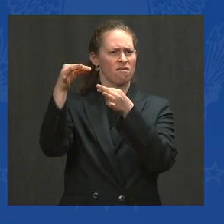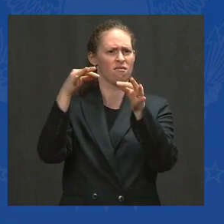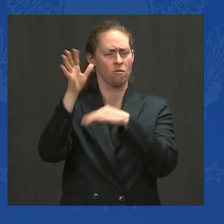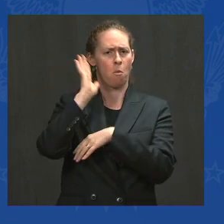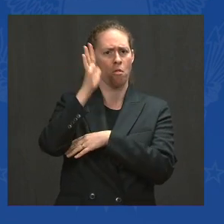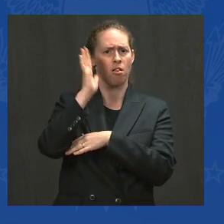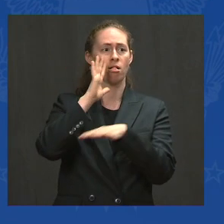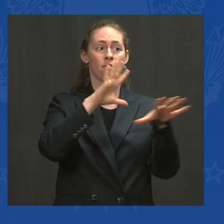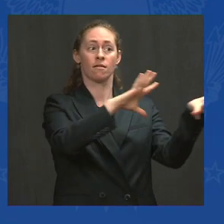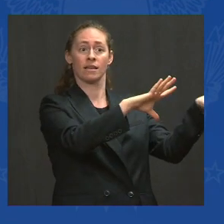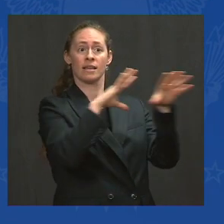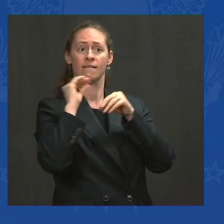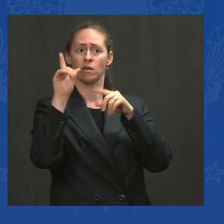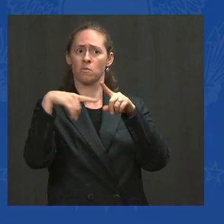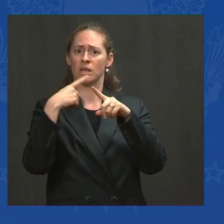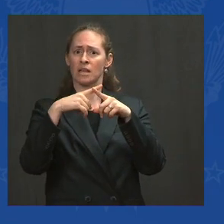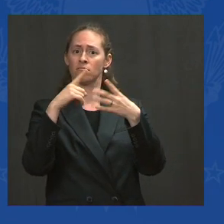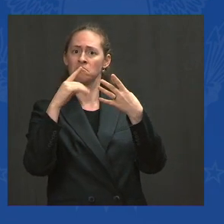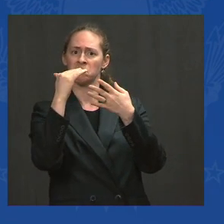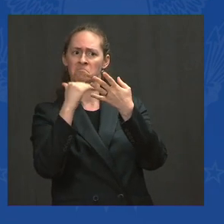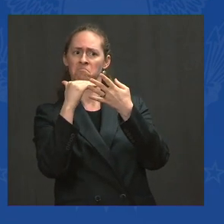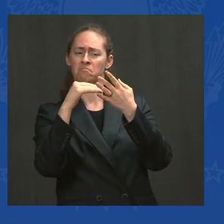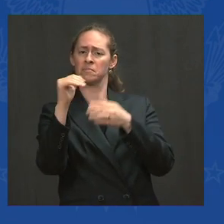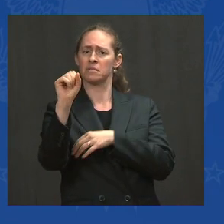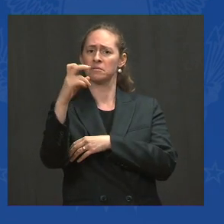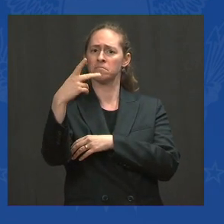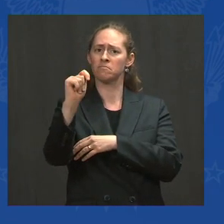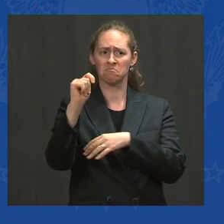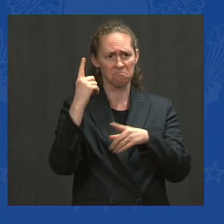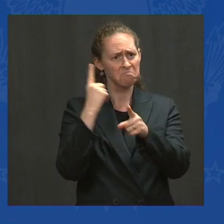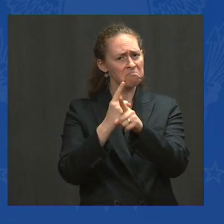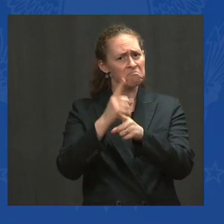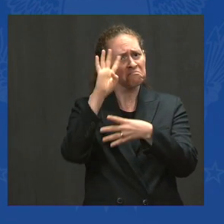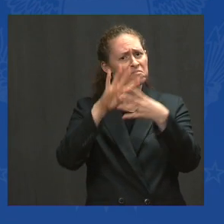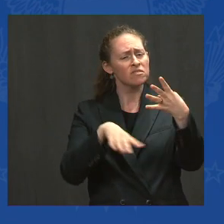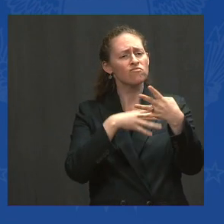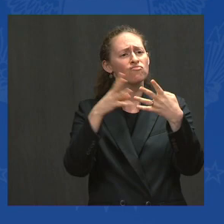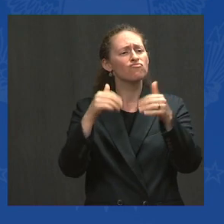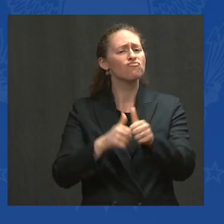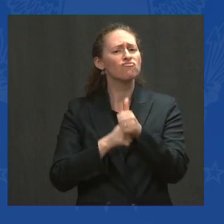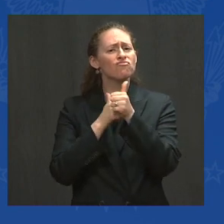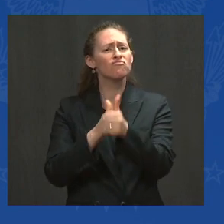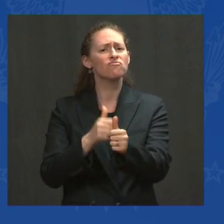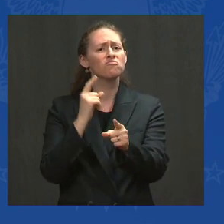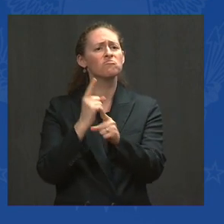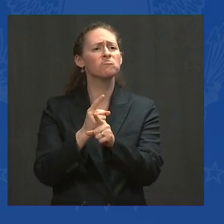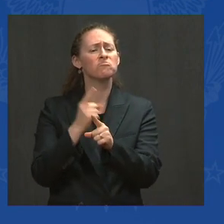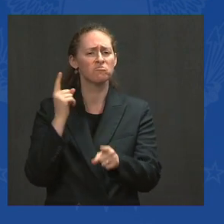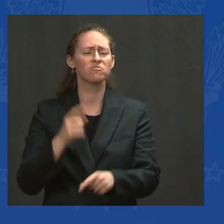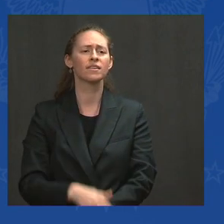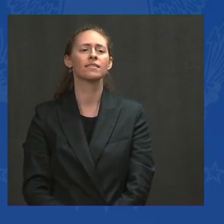Our military mission in Afghanistan will conclude on August 31st.